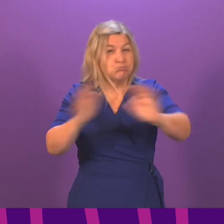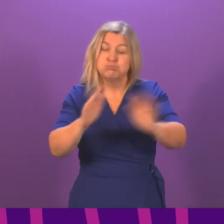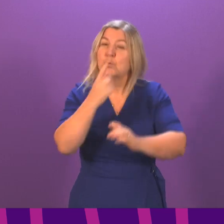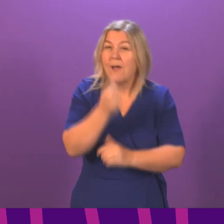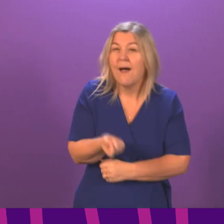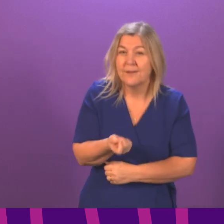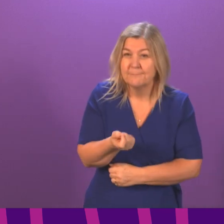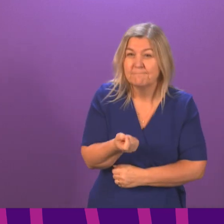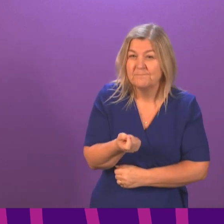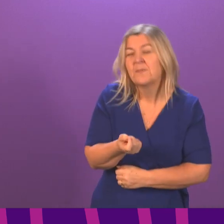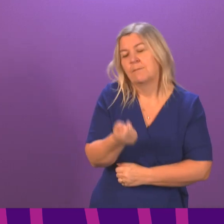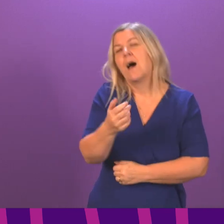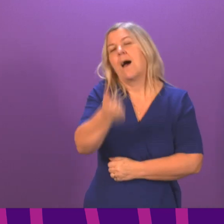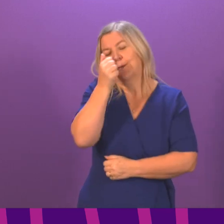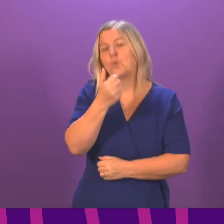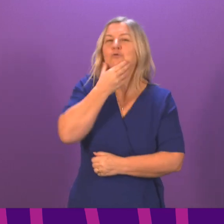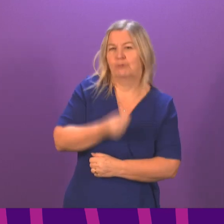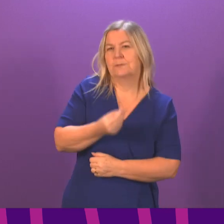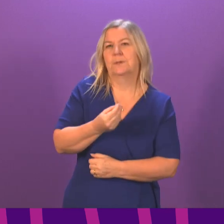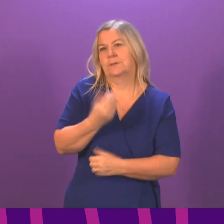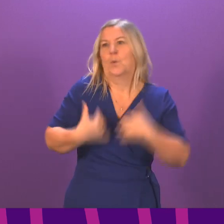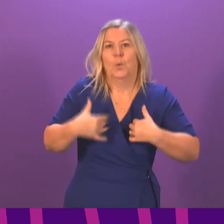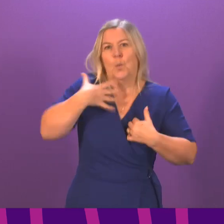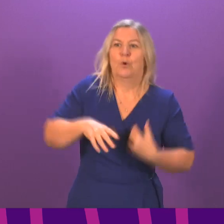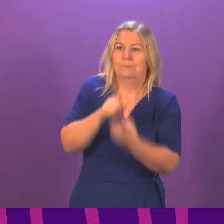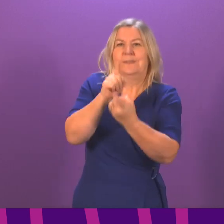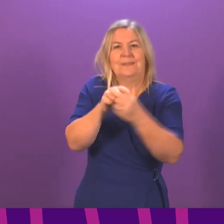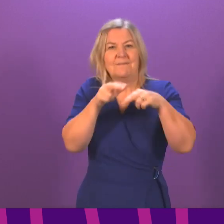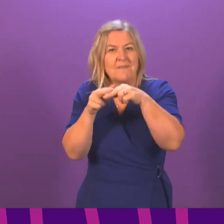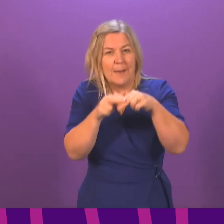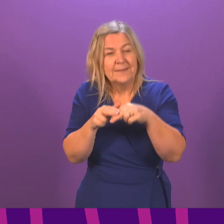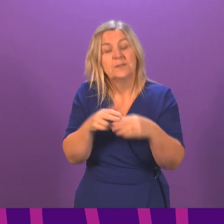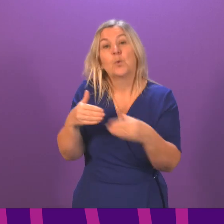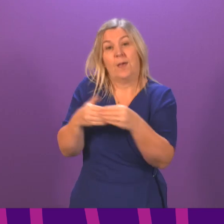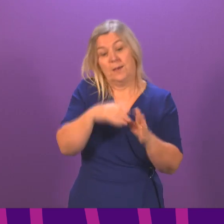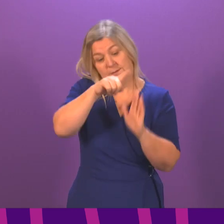with others, so the guidance sets out advice on how to do that as safely as possible. However,